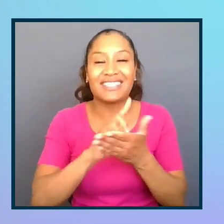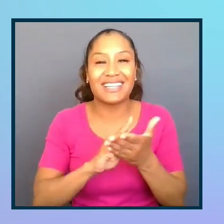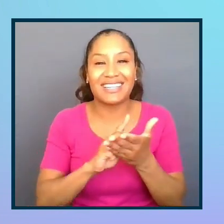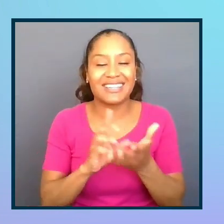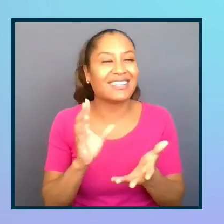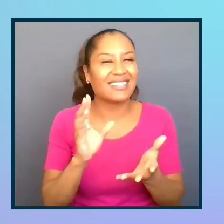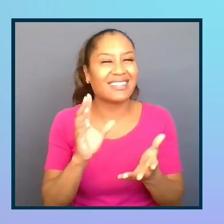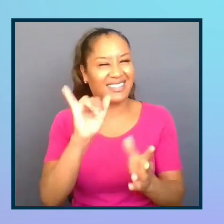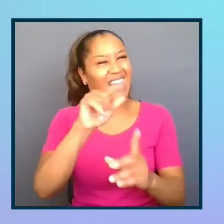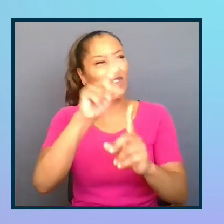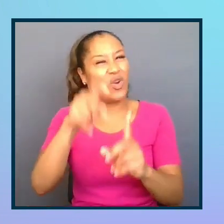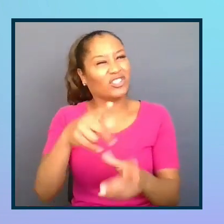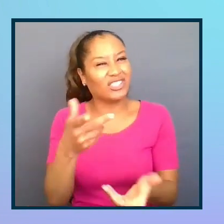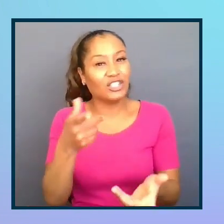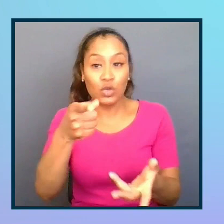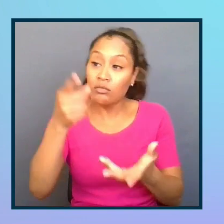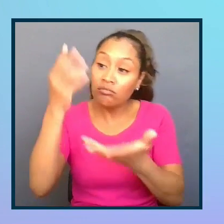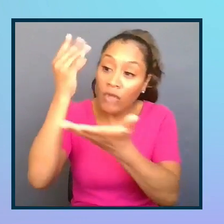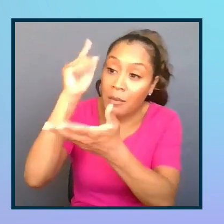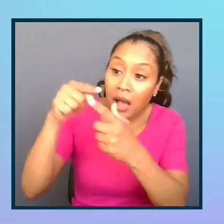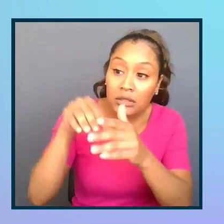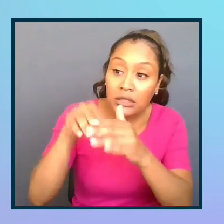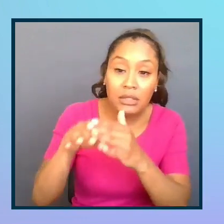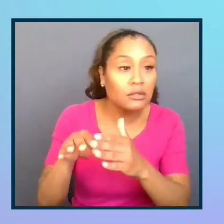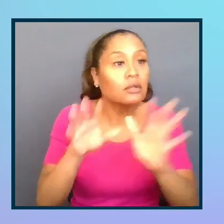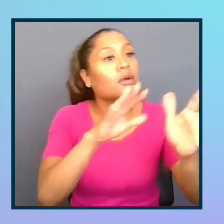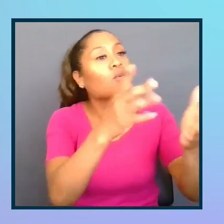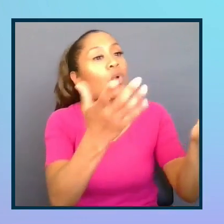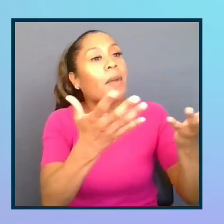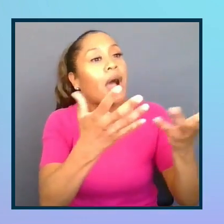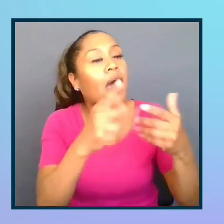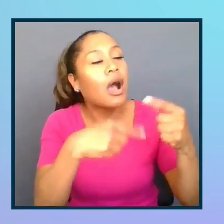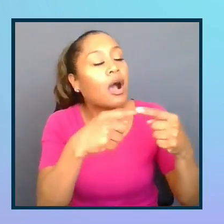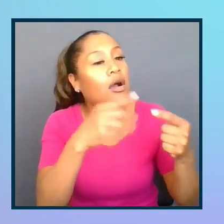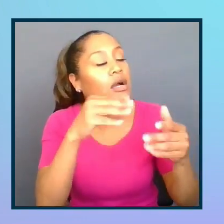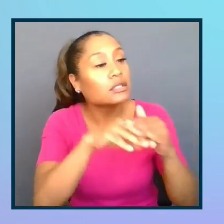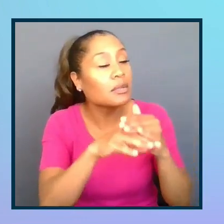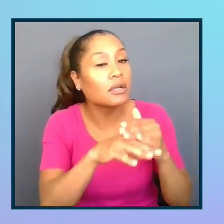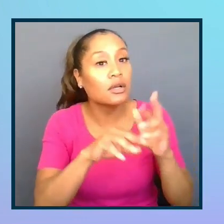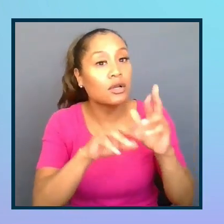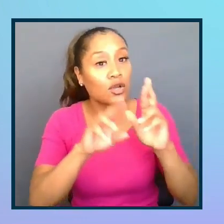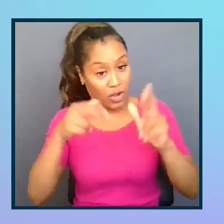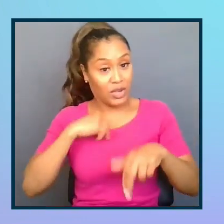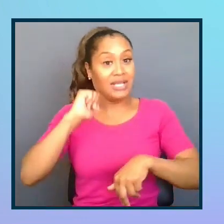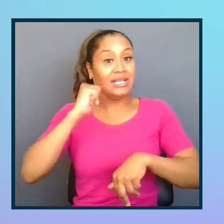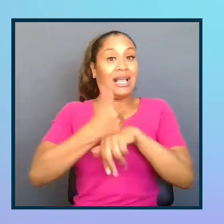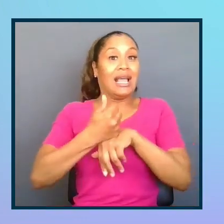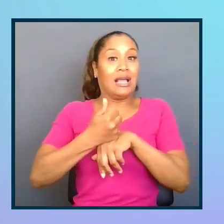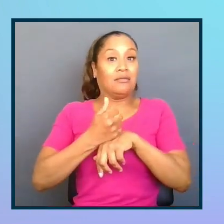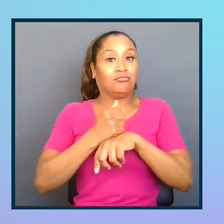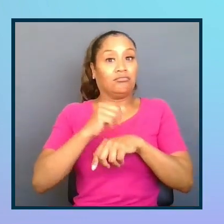Have you thought about accessibility? What about accessibility? Have we got provision for accessibility in our project?